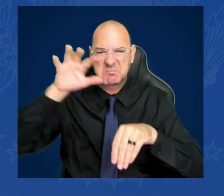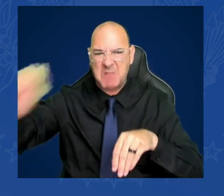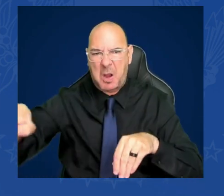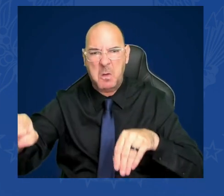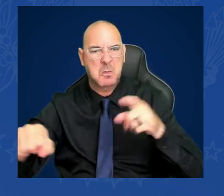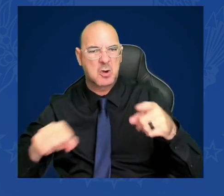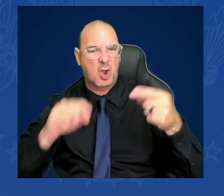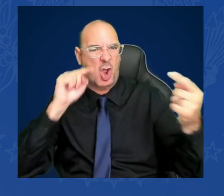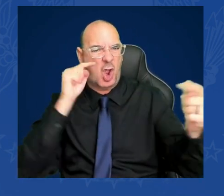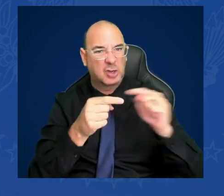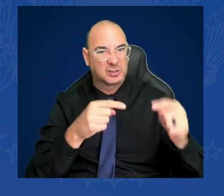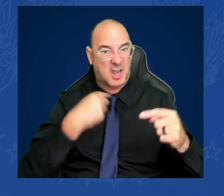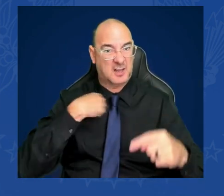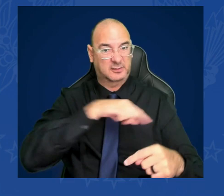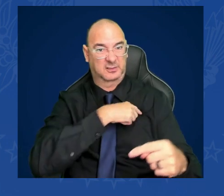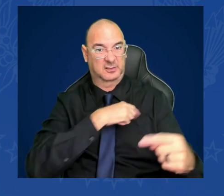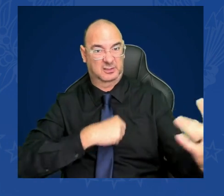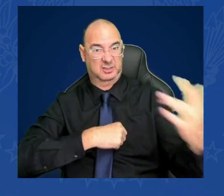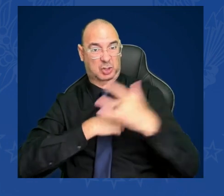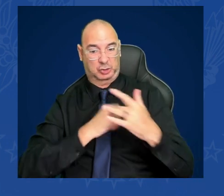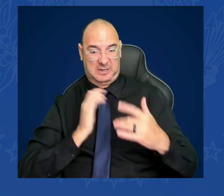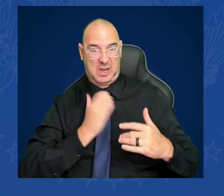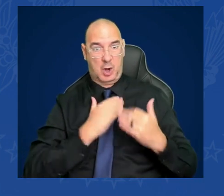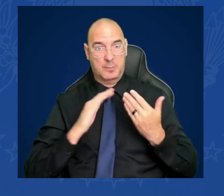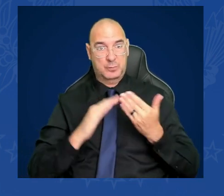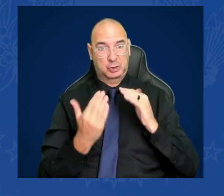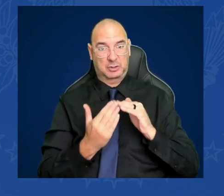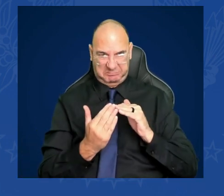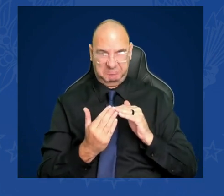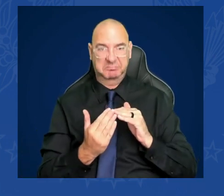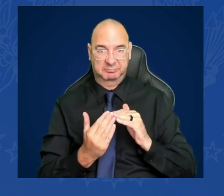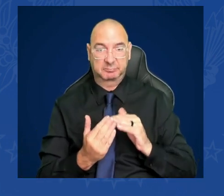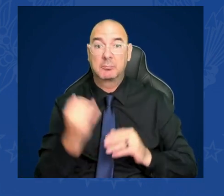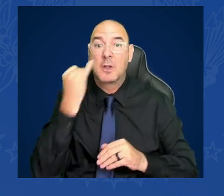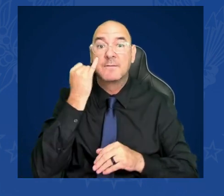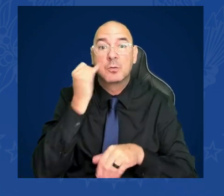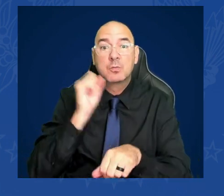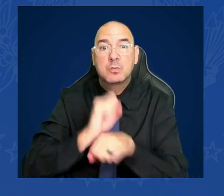When you work on critical and emerging areas like cybersecurity and the climate crisis,